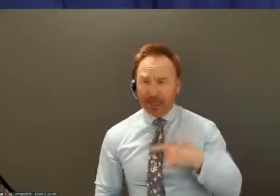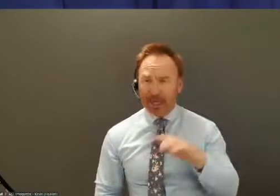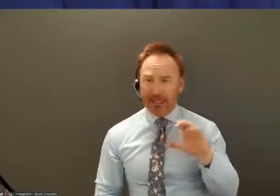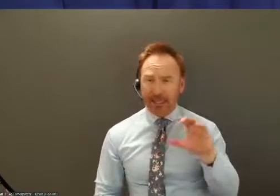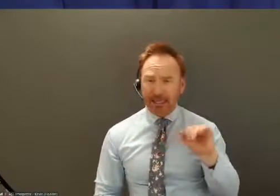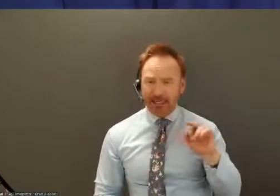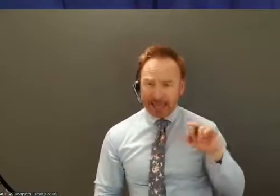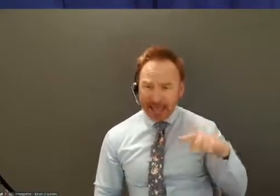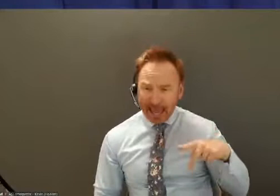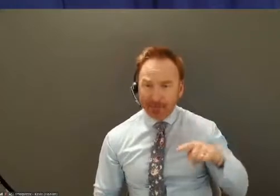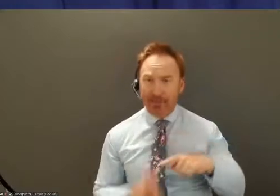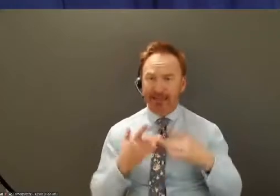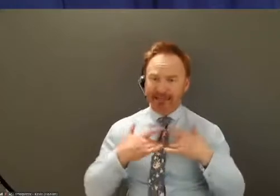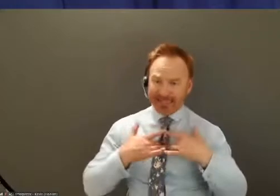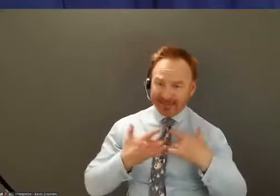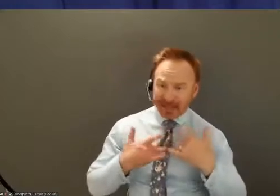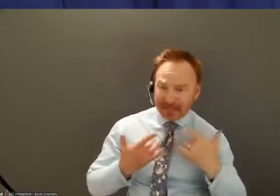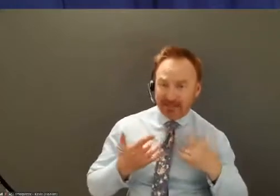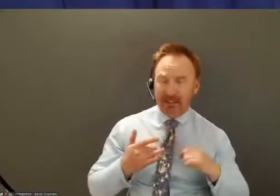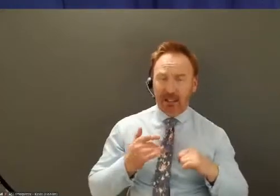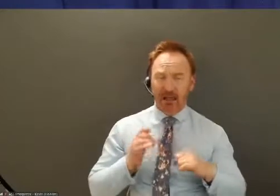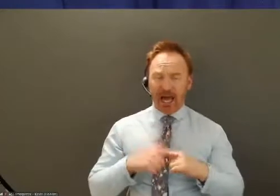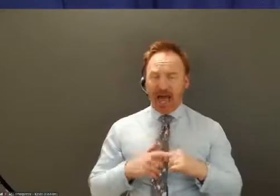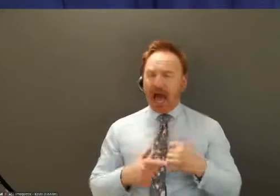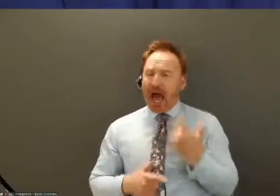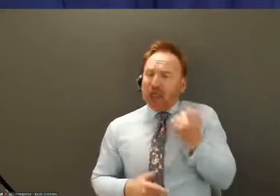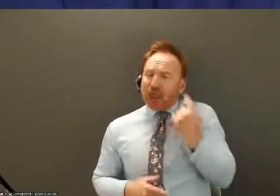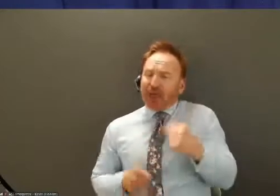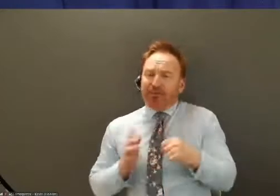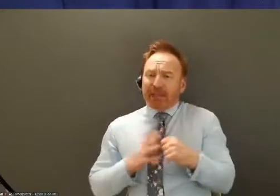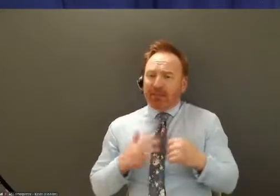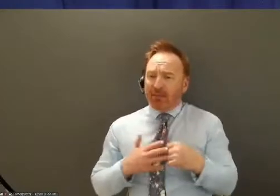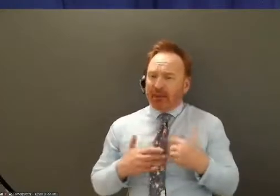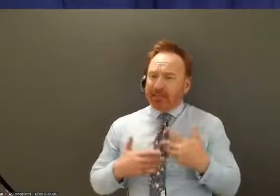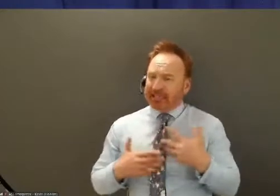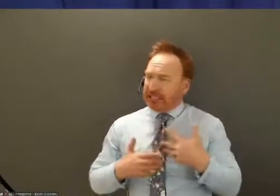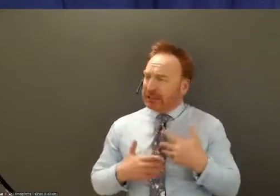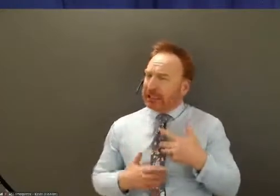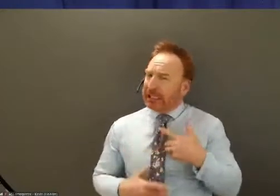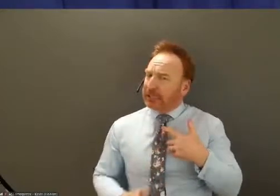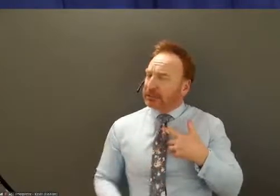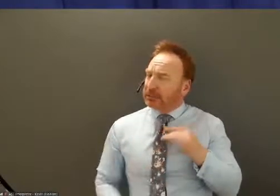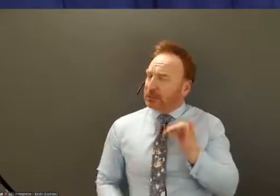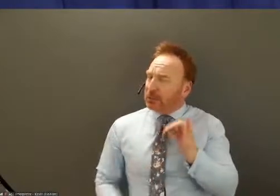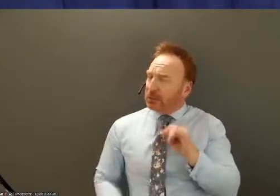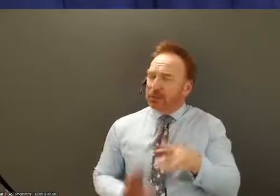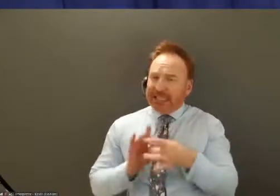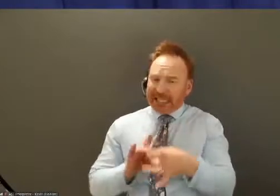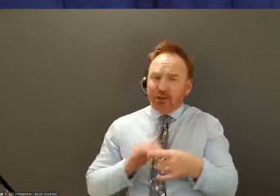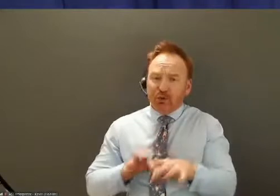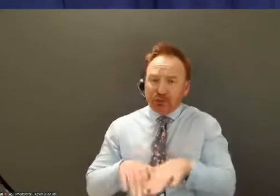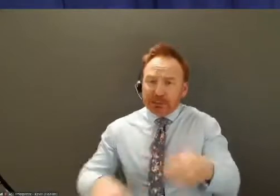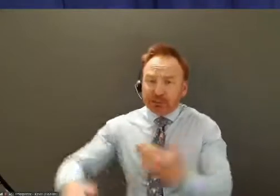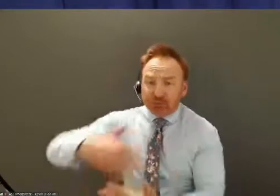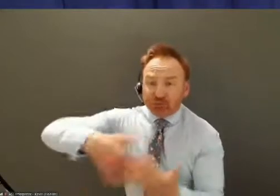there still are.